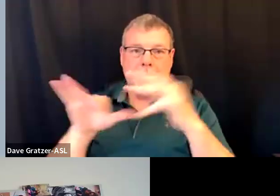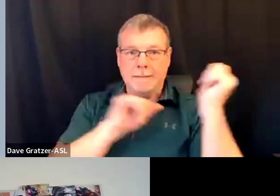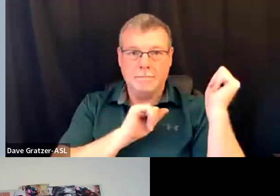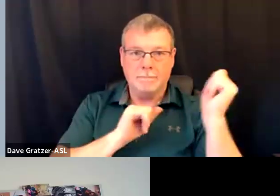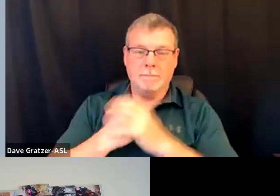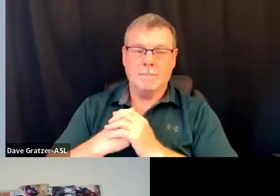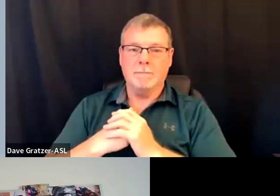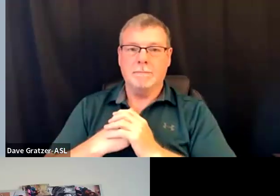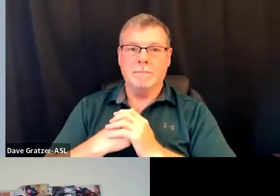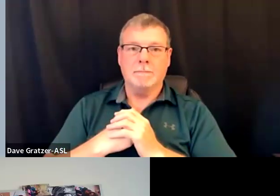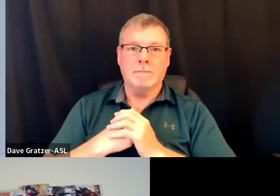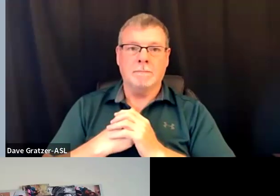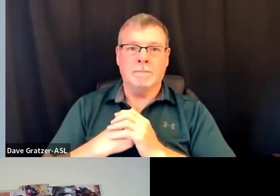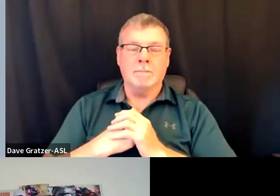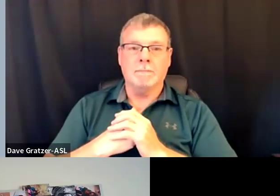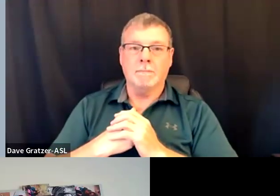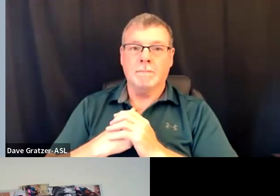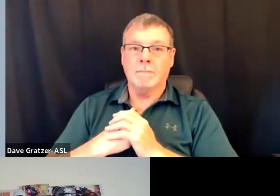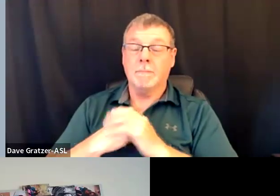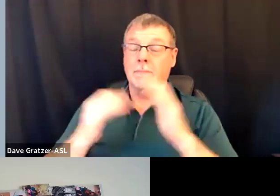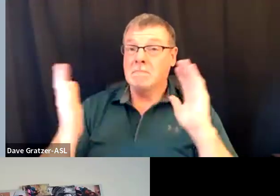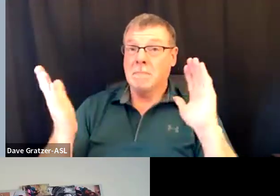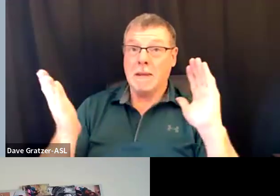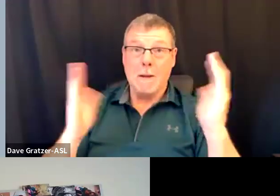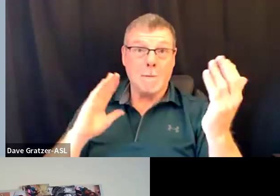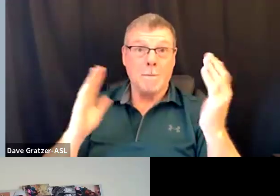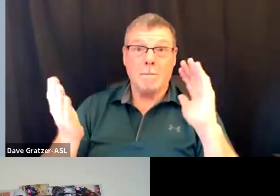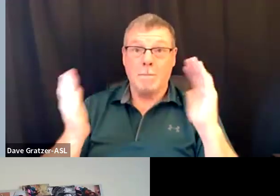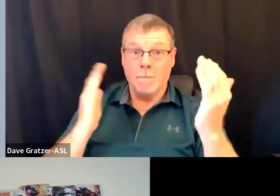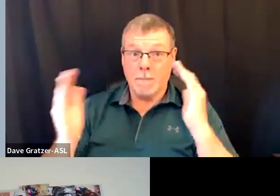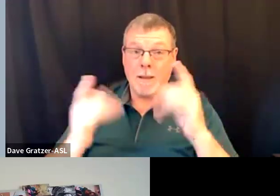So it is compared to the project start date,